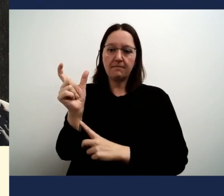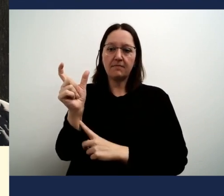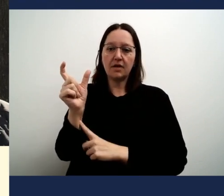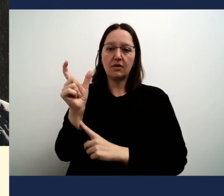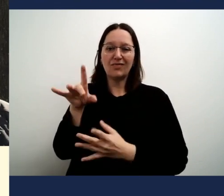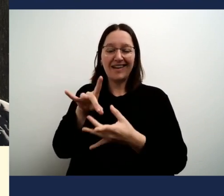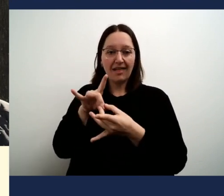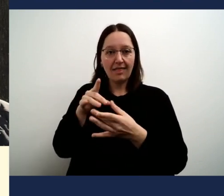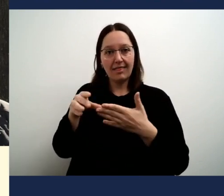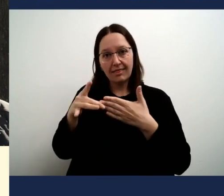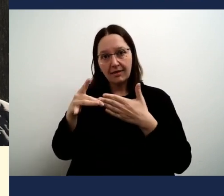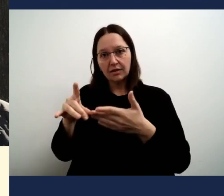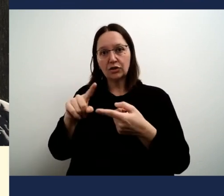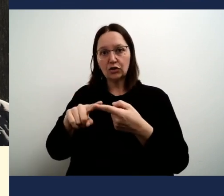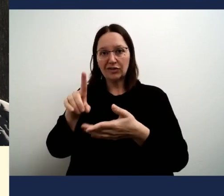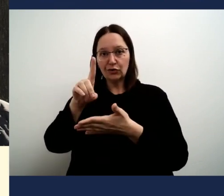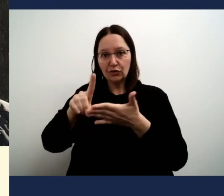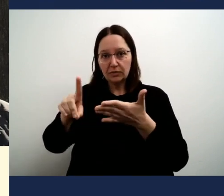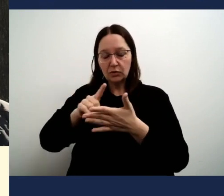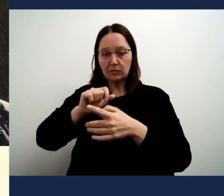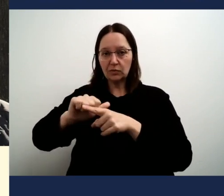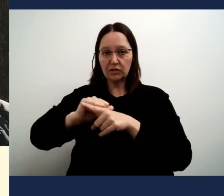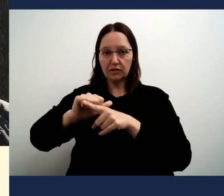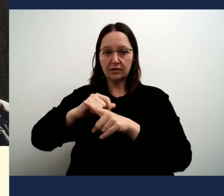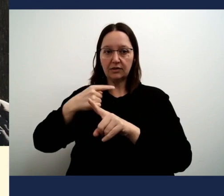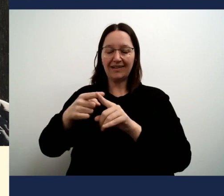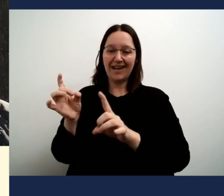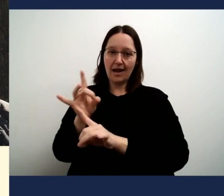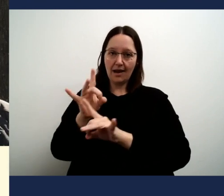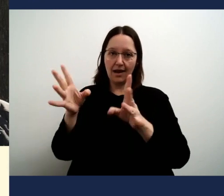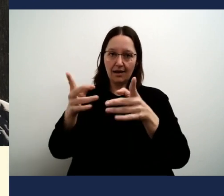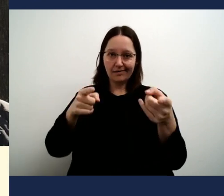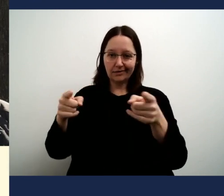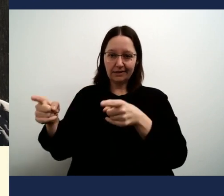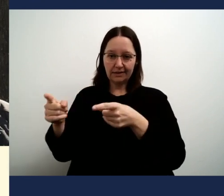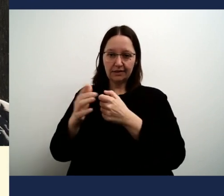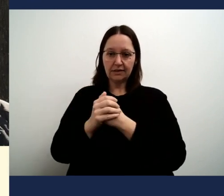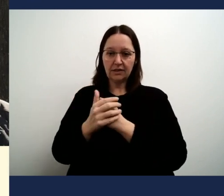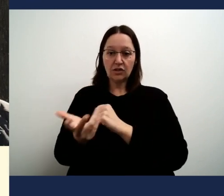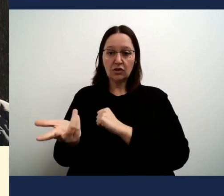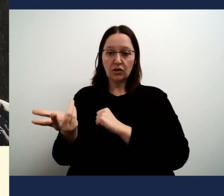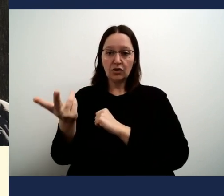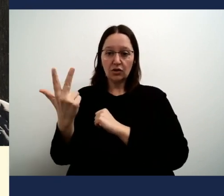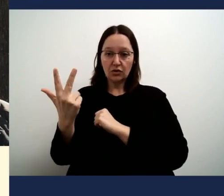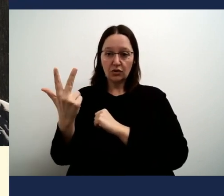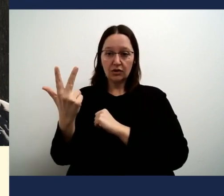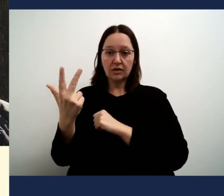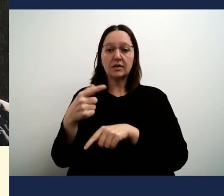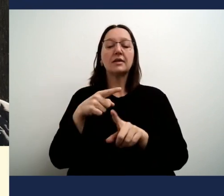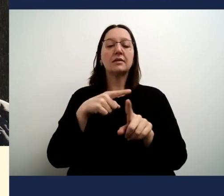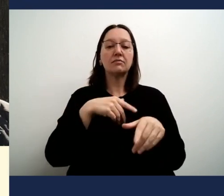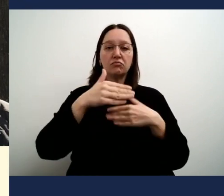and practices. In the case of Islam, Muslims also recognize the prophet Mohammed who comes